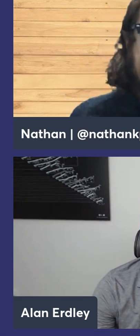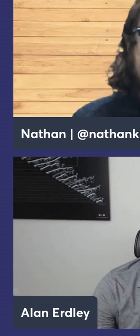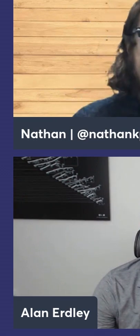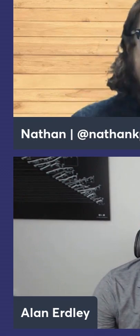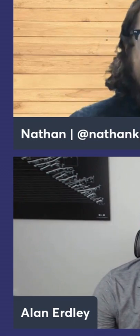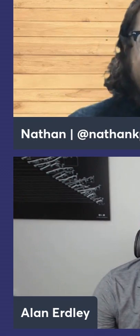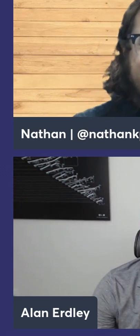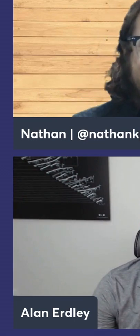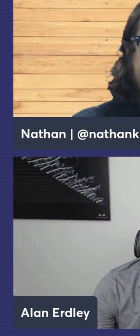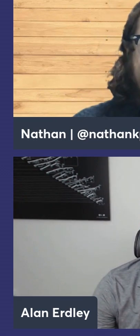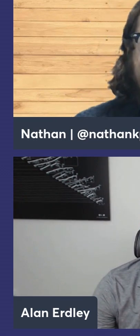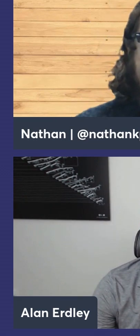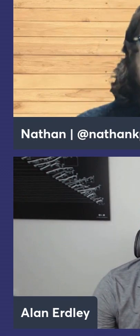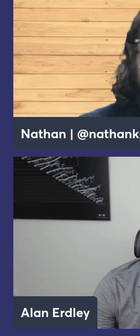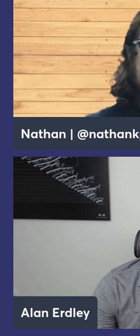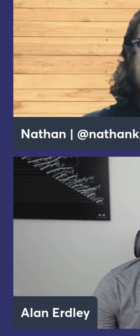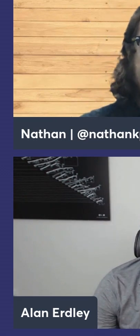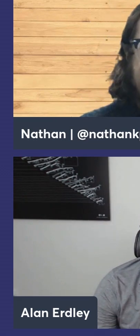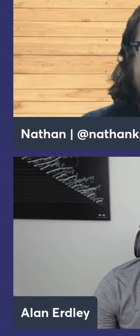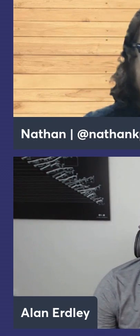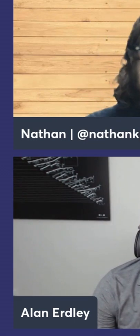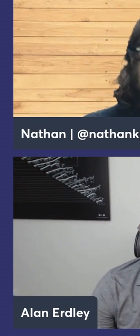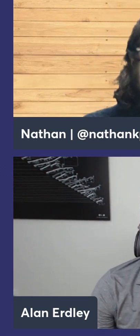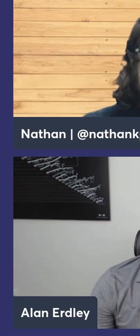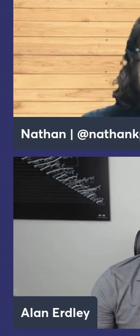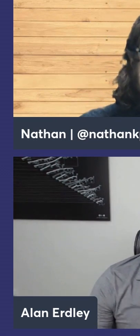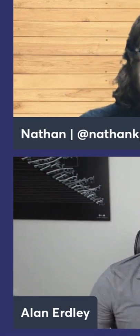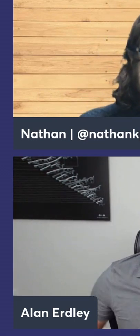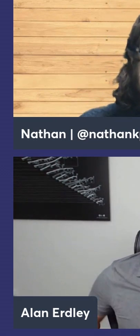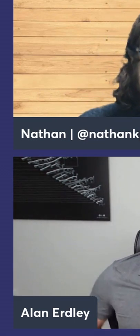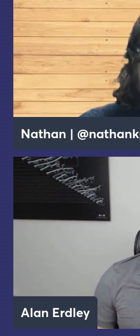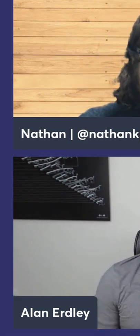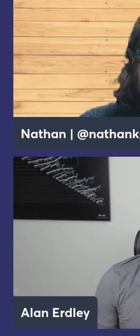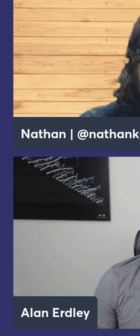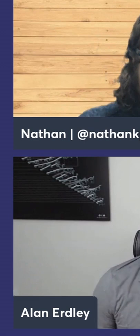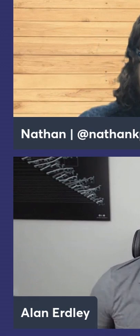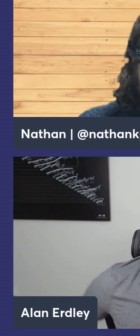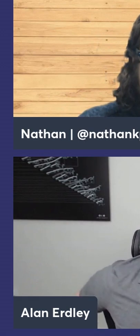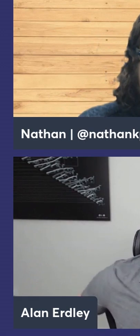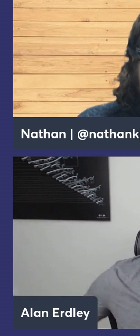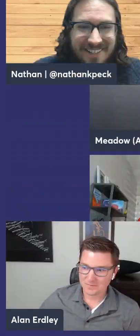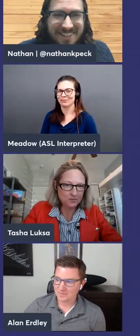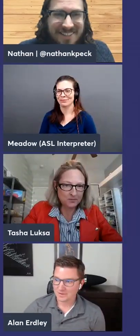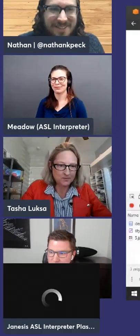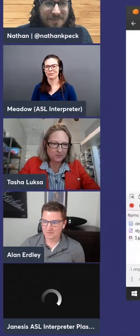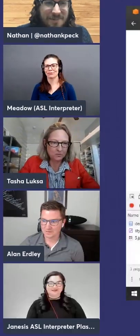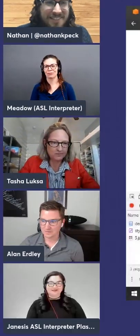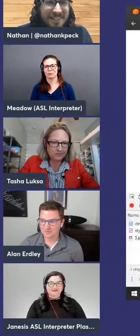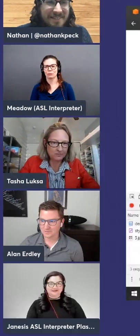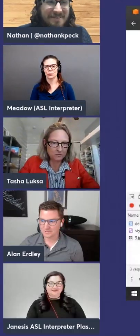is you have - That'd be awesome. A demo you like to show, right? Yeah. Let's take a look at one. All right, let's bring this up.